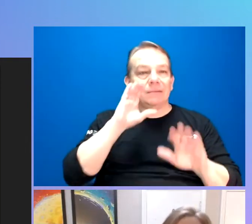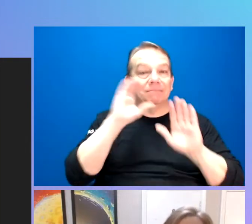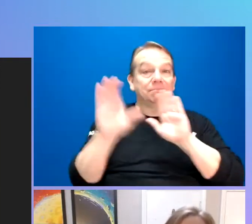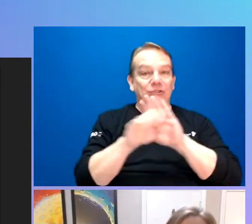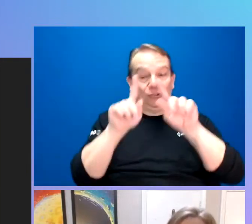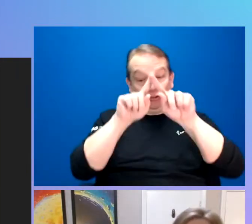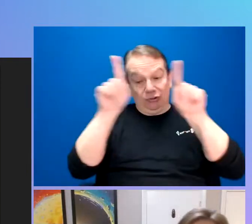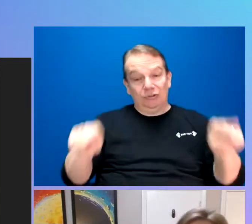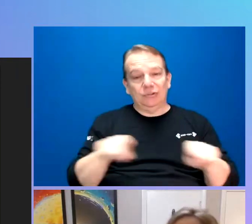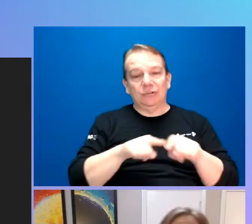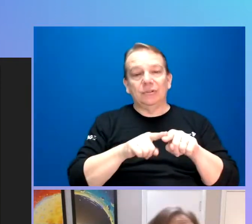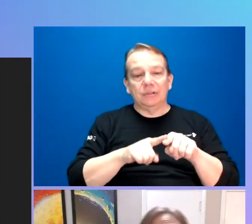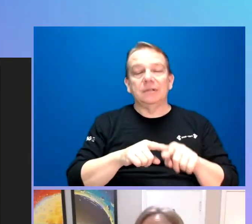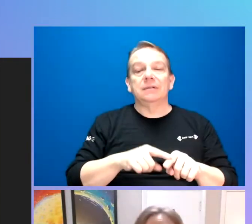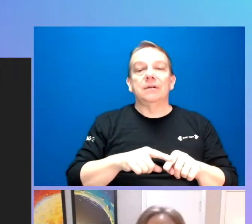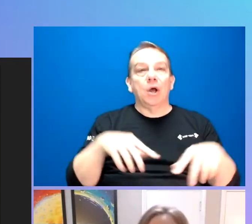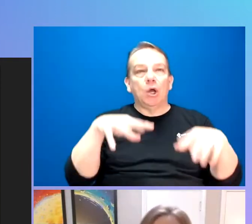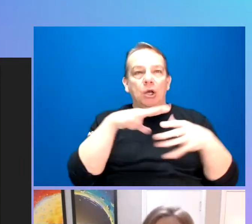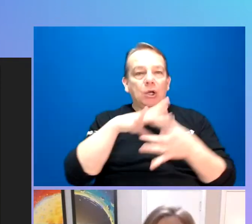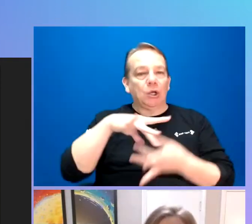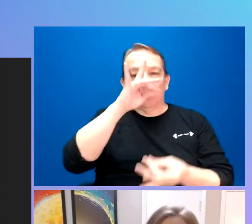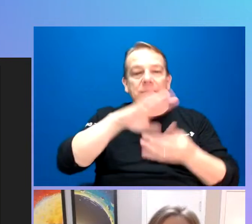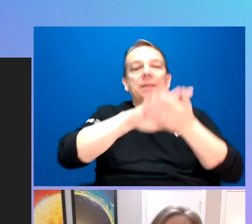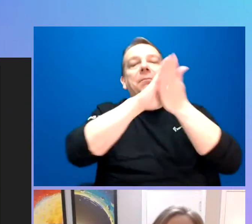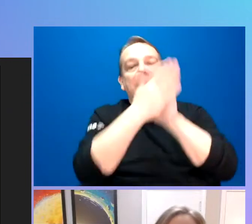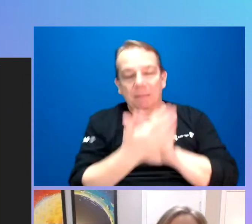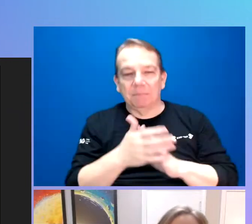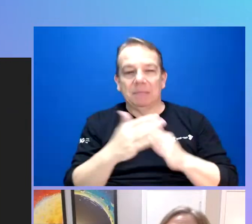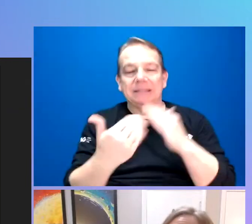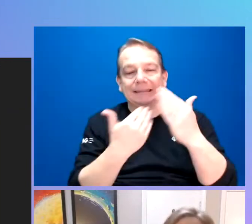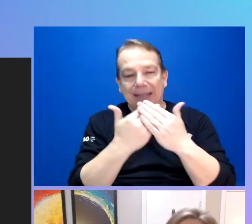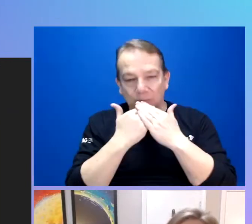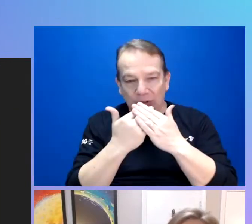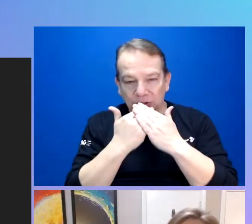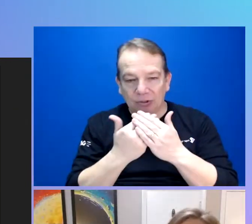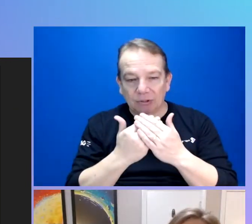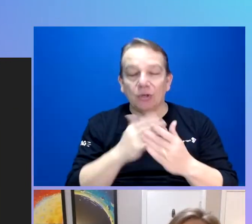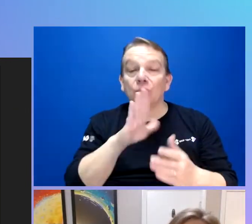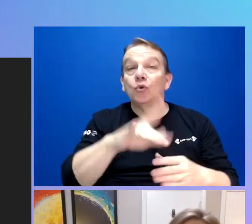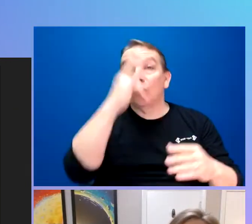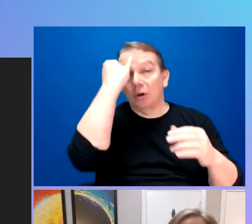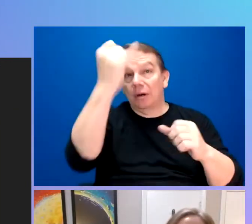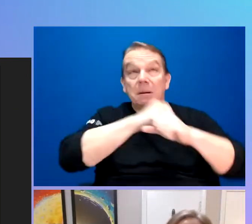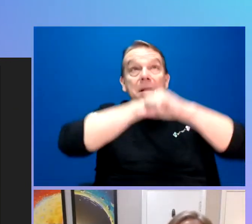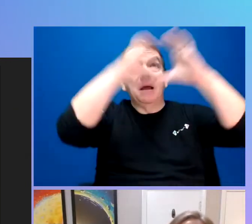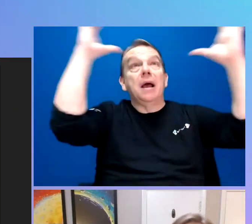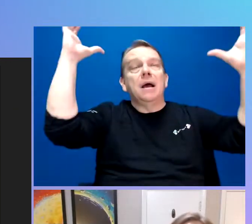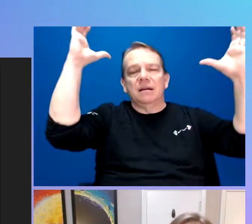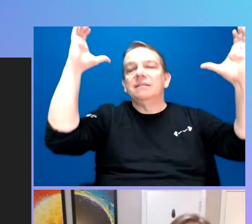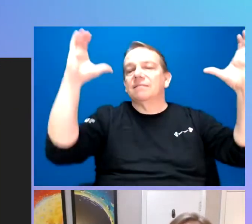had an illustration of a ghost that just turned into a sandwich. And your imagination of what that looked like is